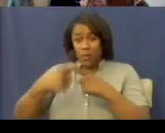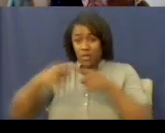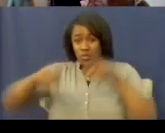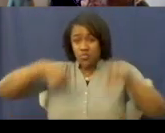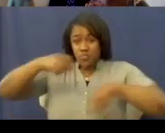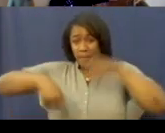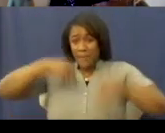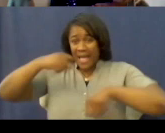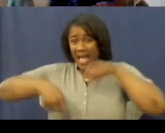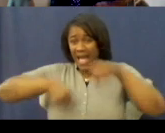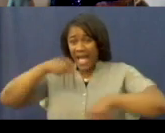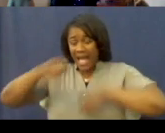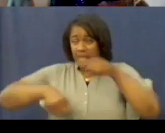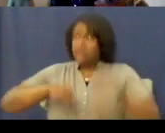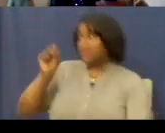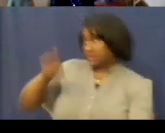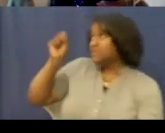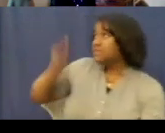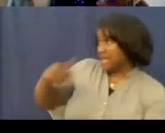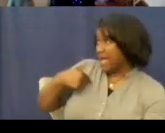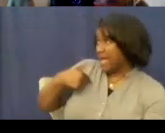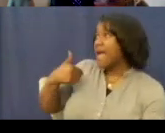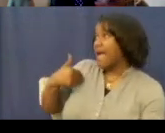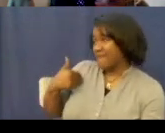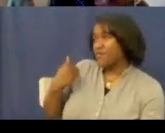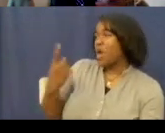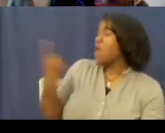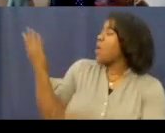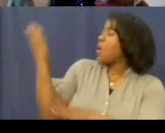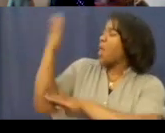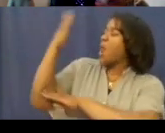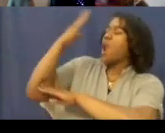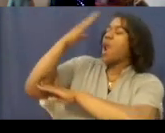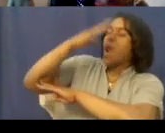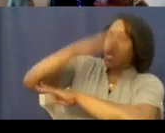But I wear a crown all day long to protect my brain.